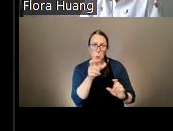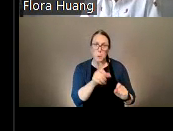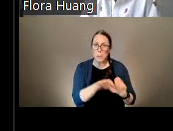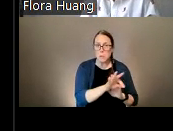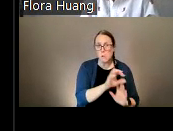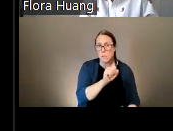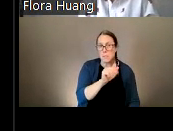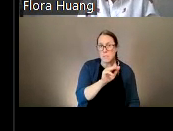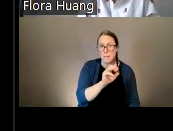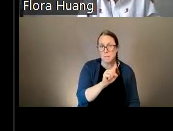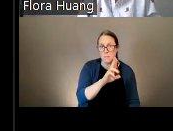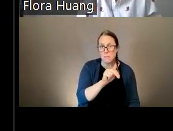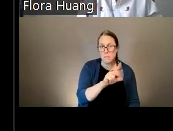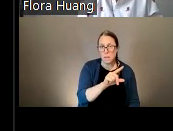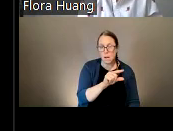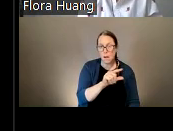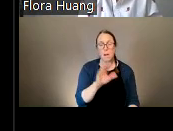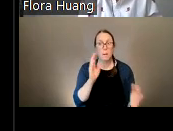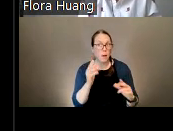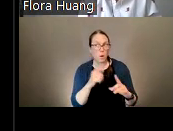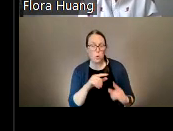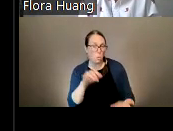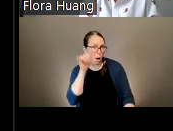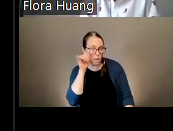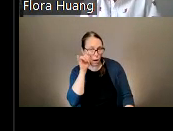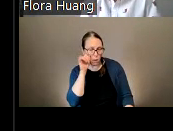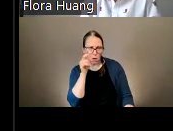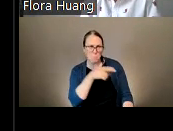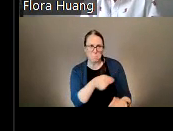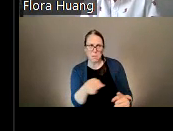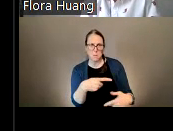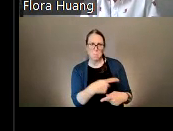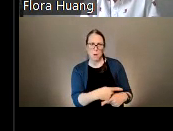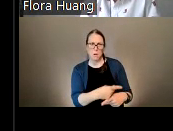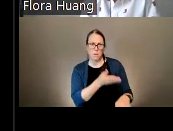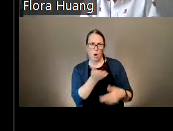versus an Apple iPhone. These are all product offerings, and they're designed by engineers